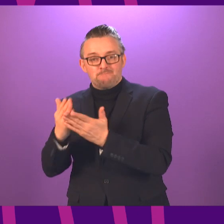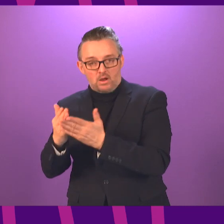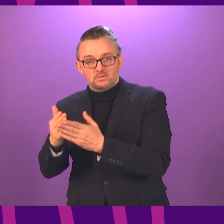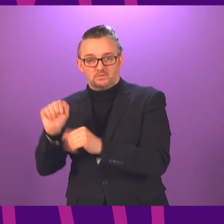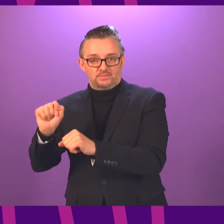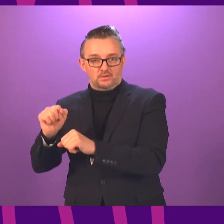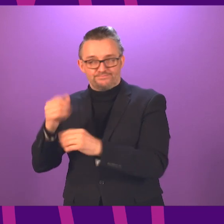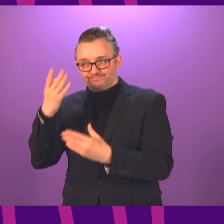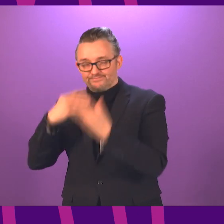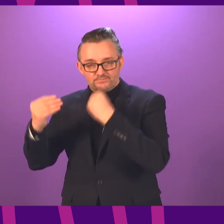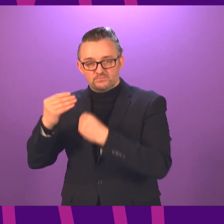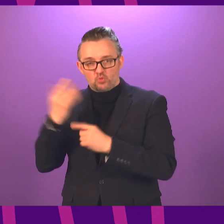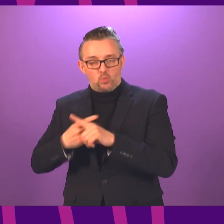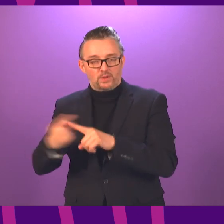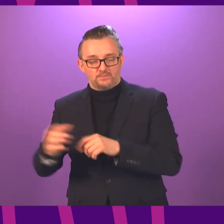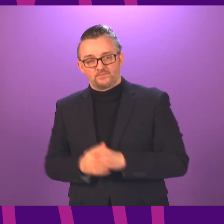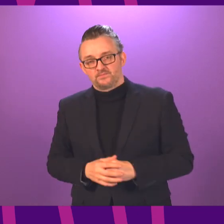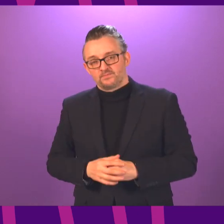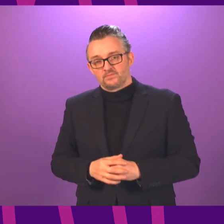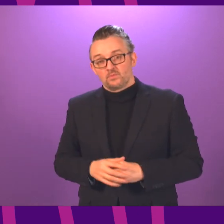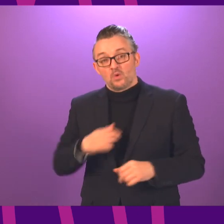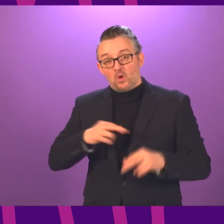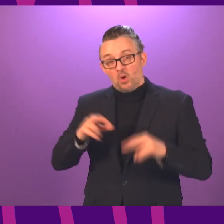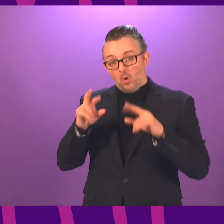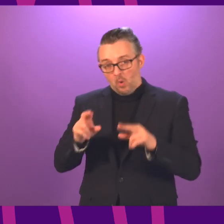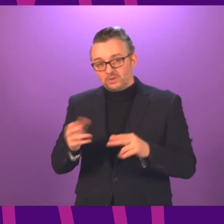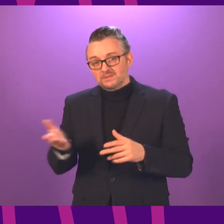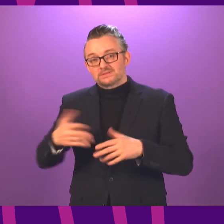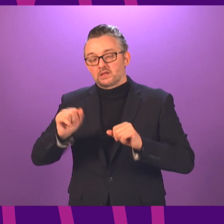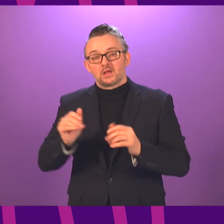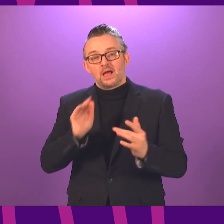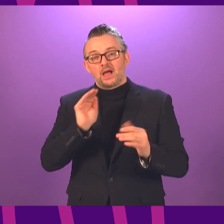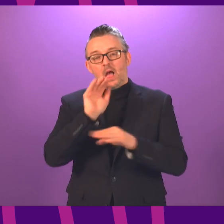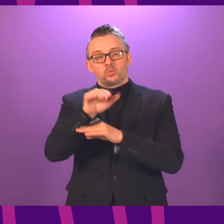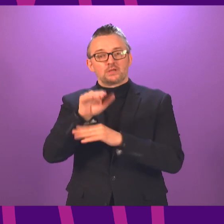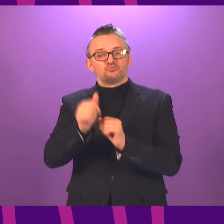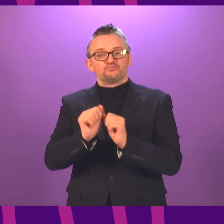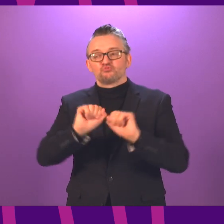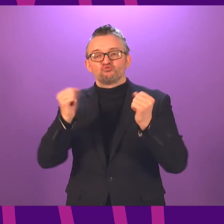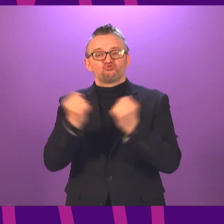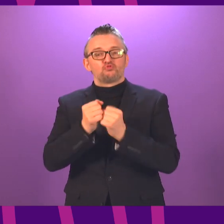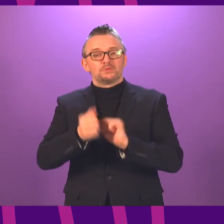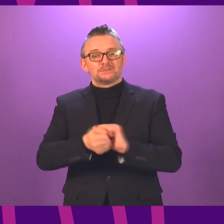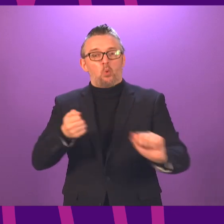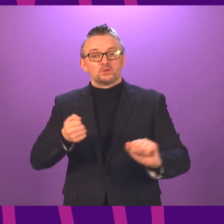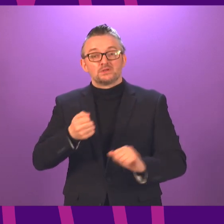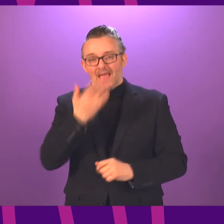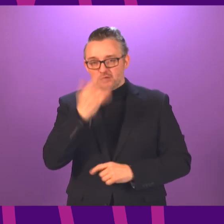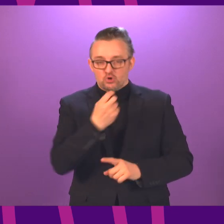phase, we also hope to restart outdoors non-contact group sports for 12 to 17-year-olds. We will